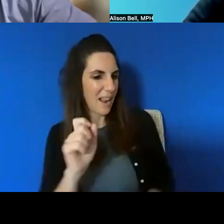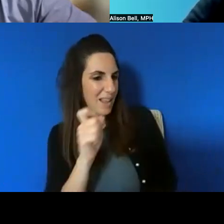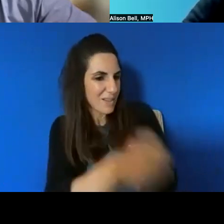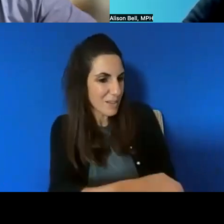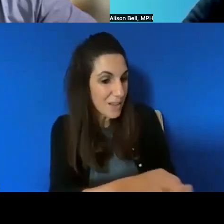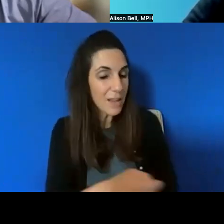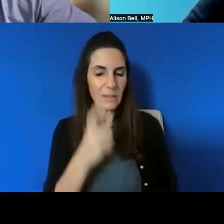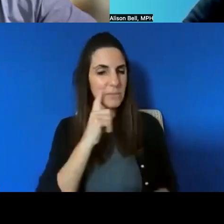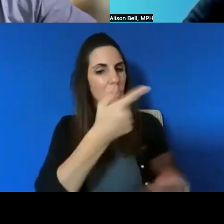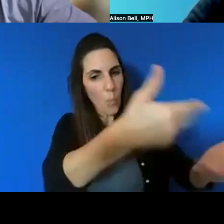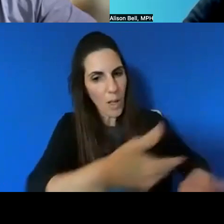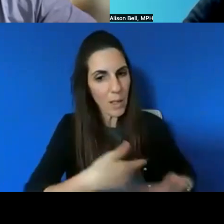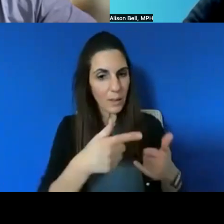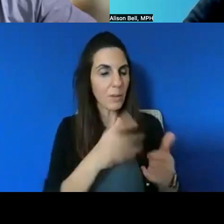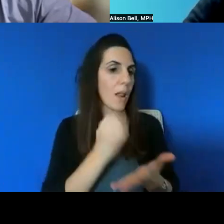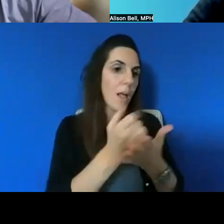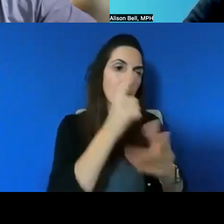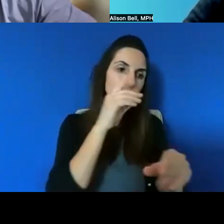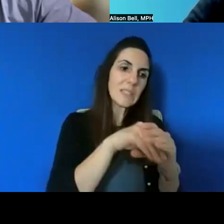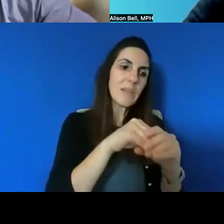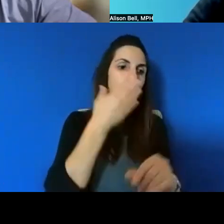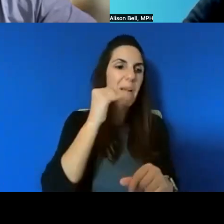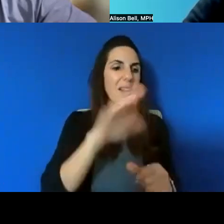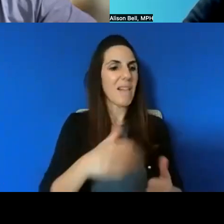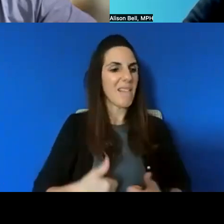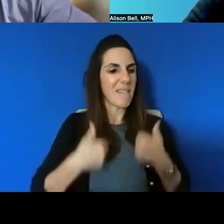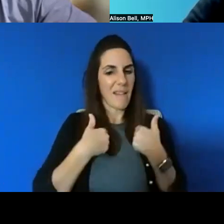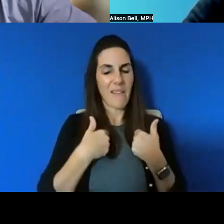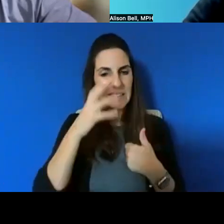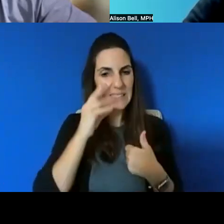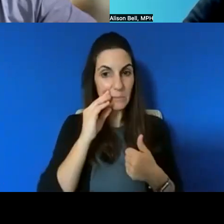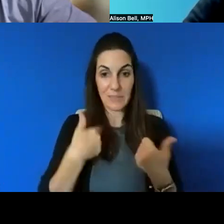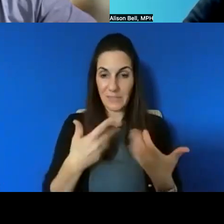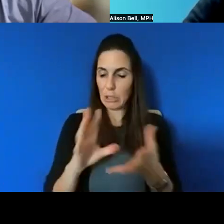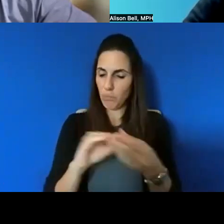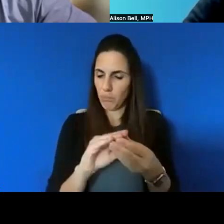to start saving for a better life experience so with all that being said let's go ahead and dive